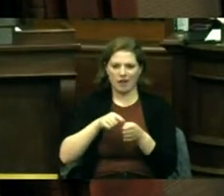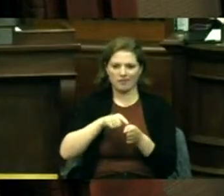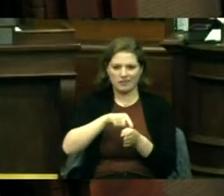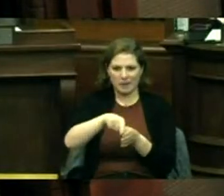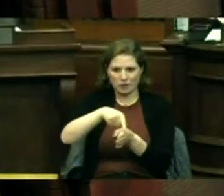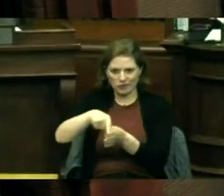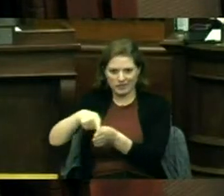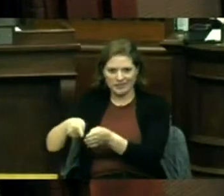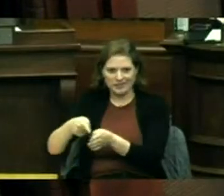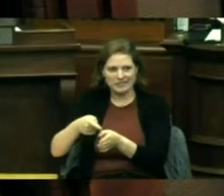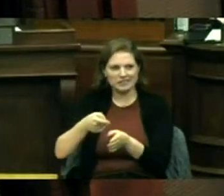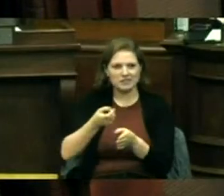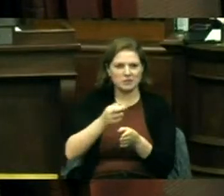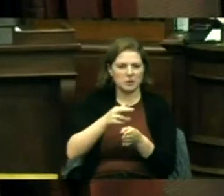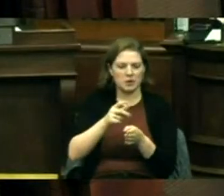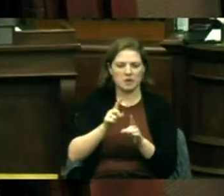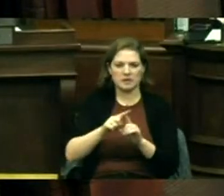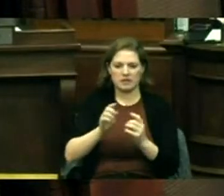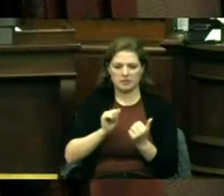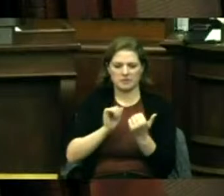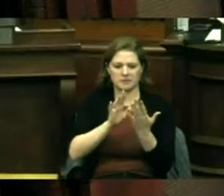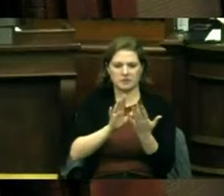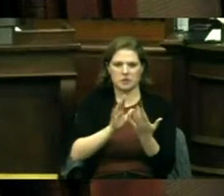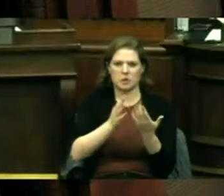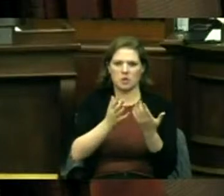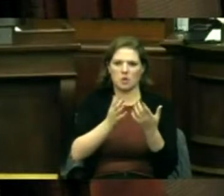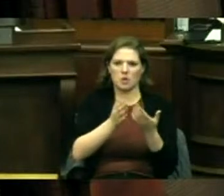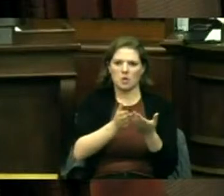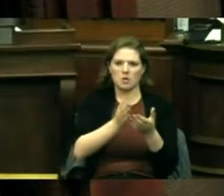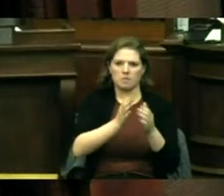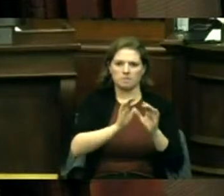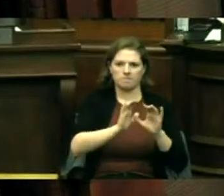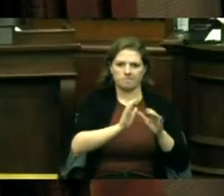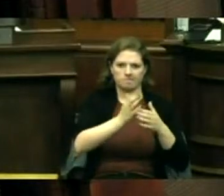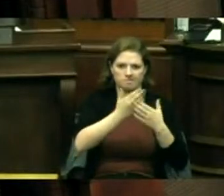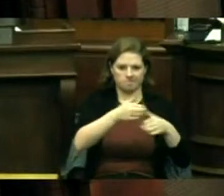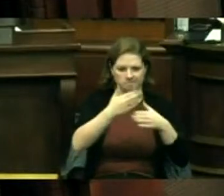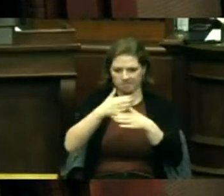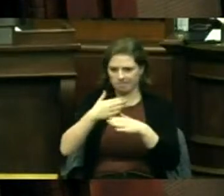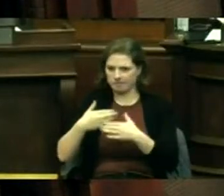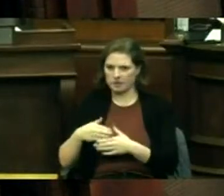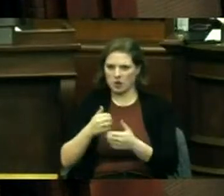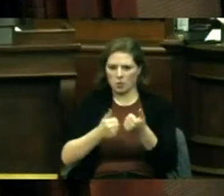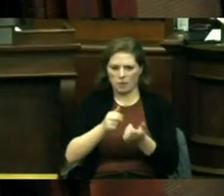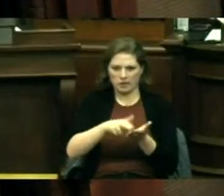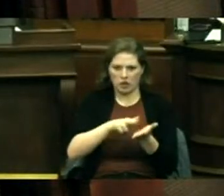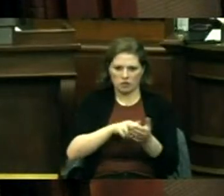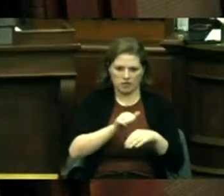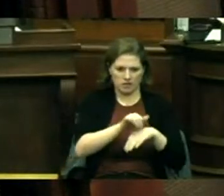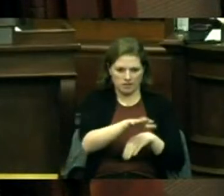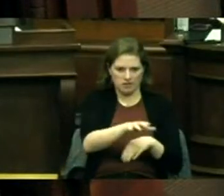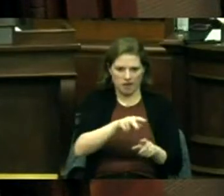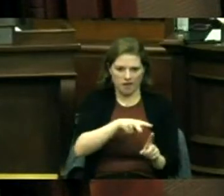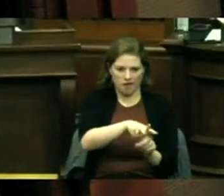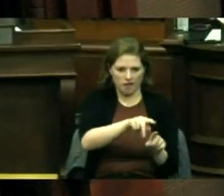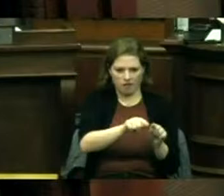probably have different specialties, or there's